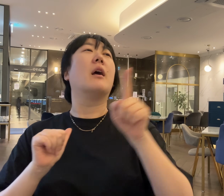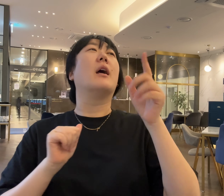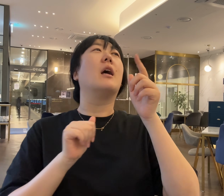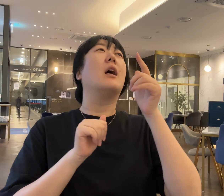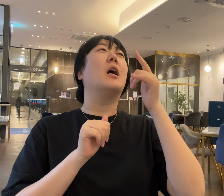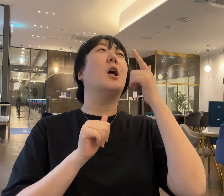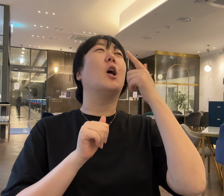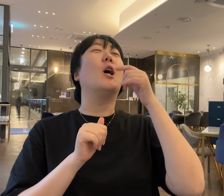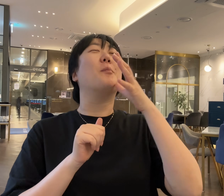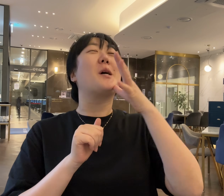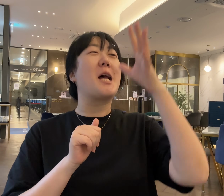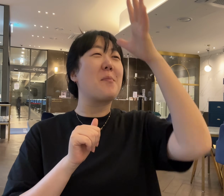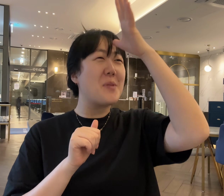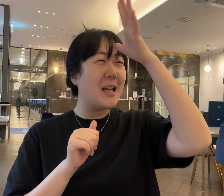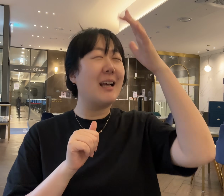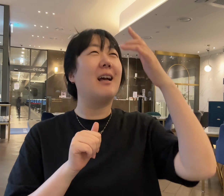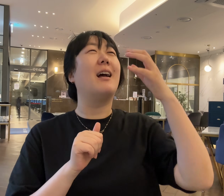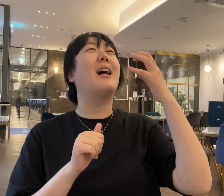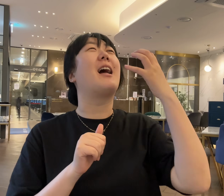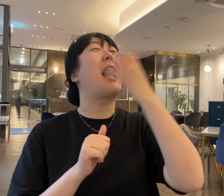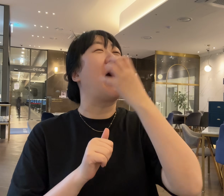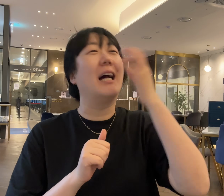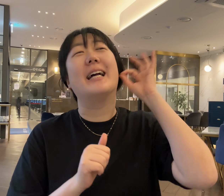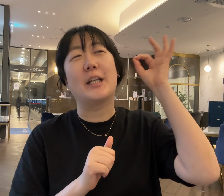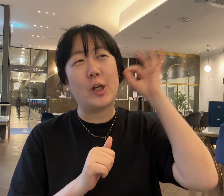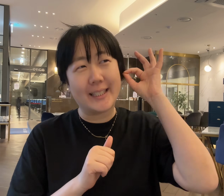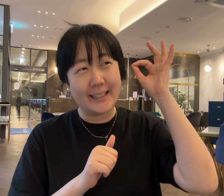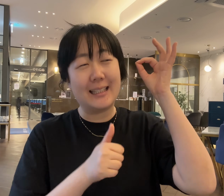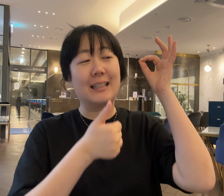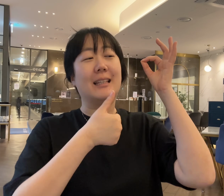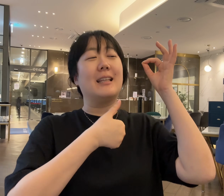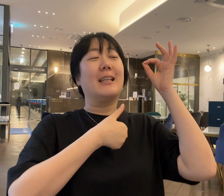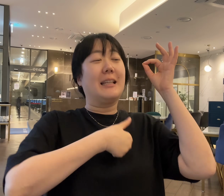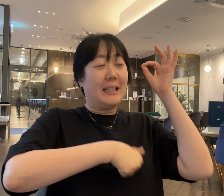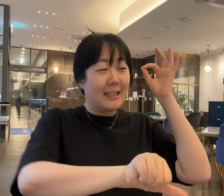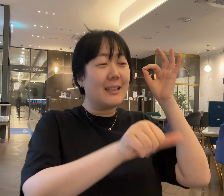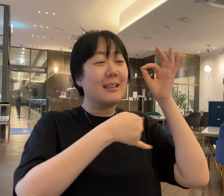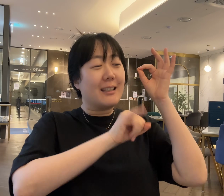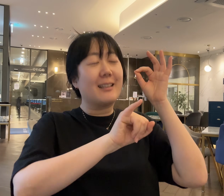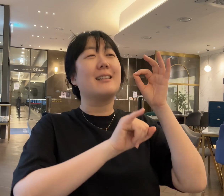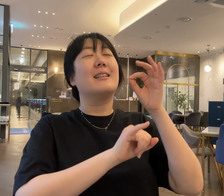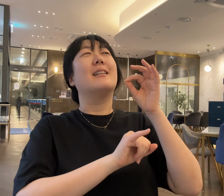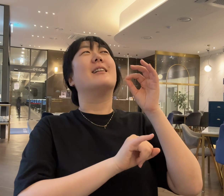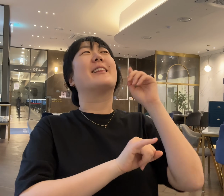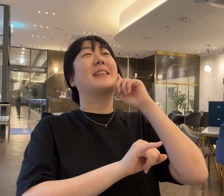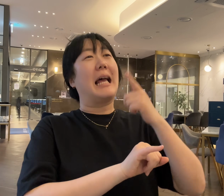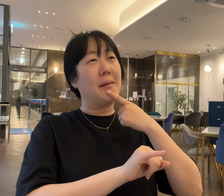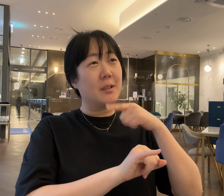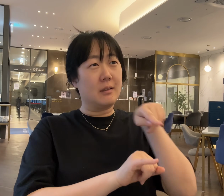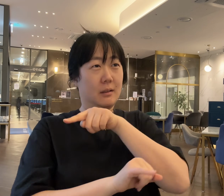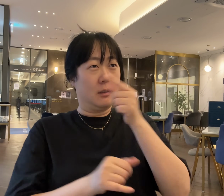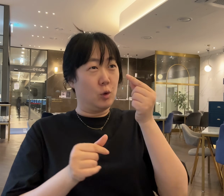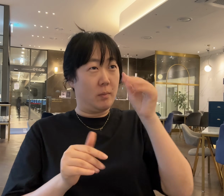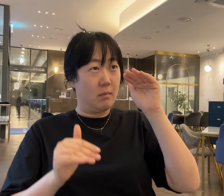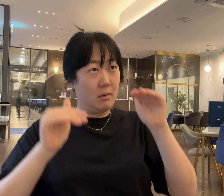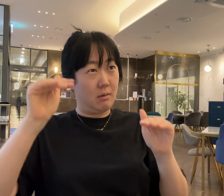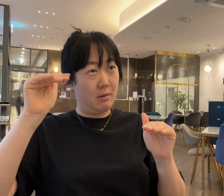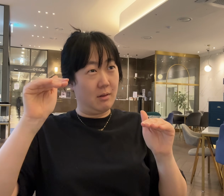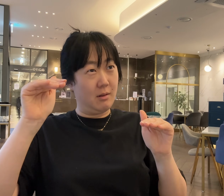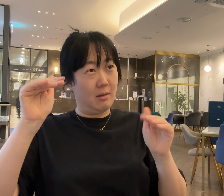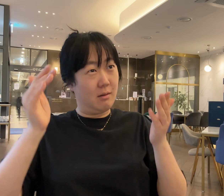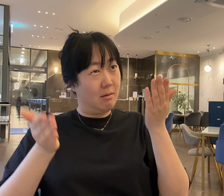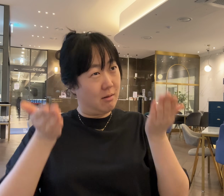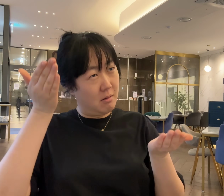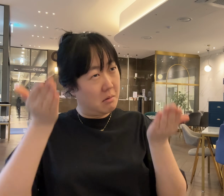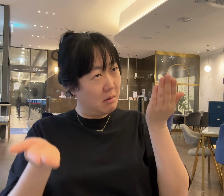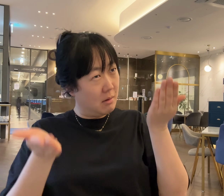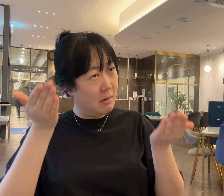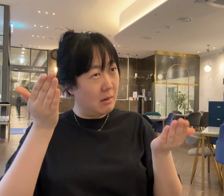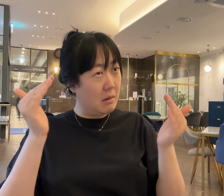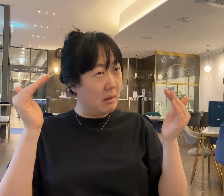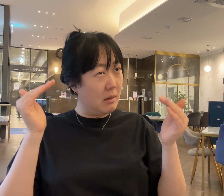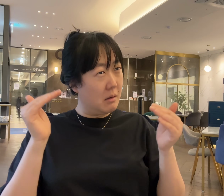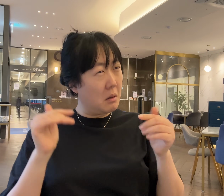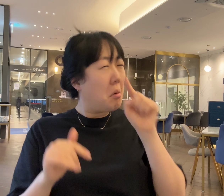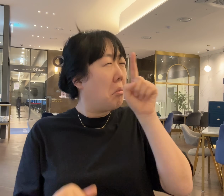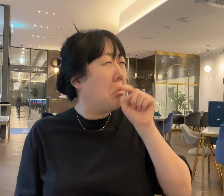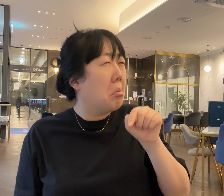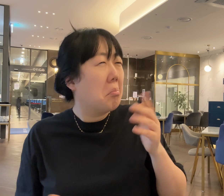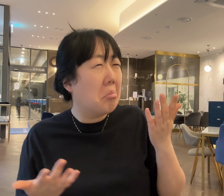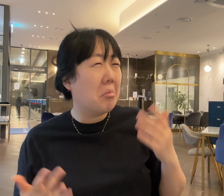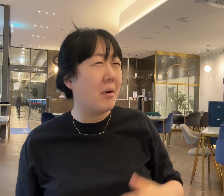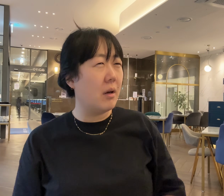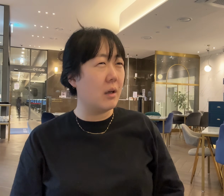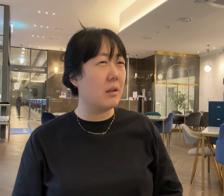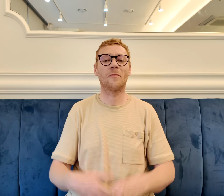Deaf people born into a Deaf family and Deaf people born into a hearing family?